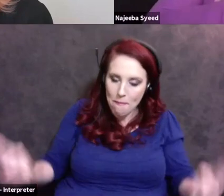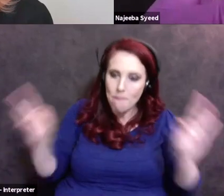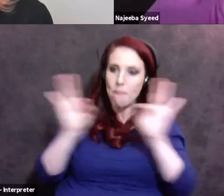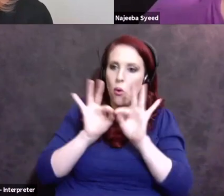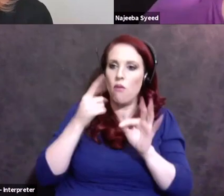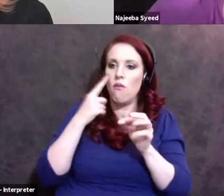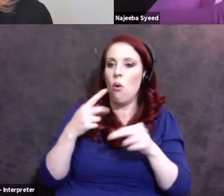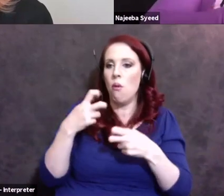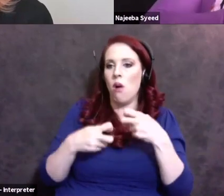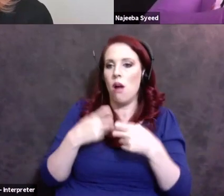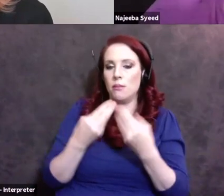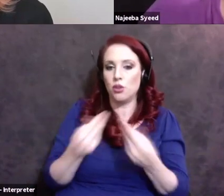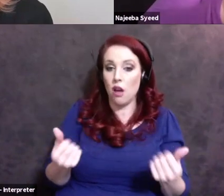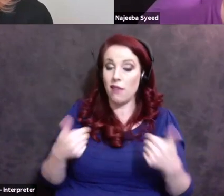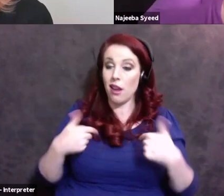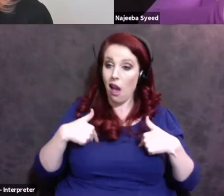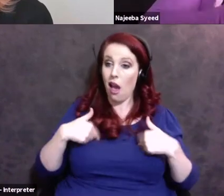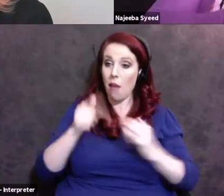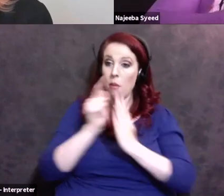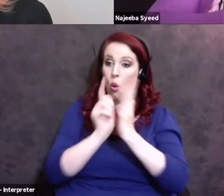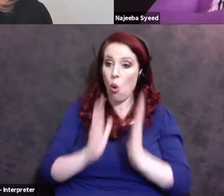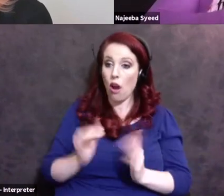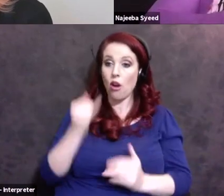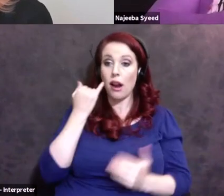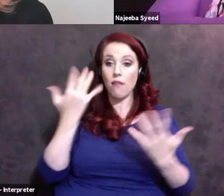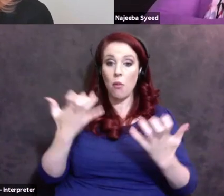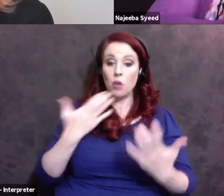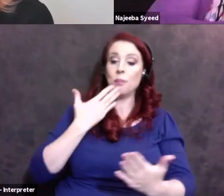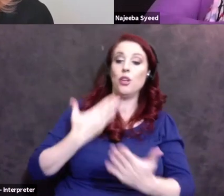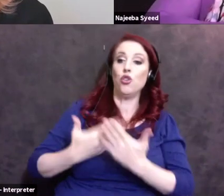I am trained as a lawyer so to be a good lawyer I would want to know all of the perspectives